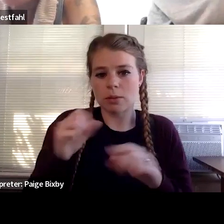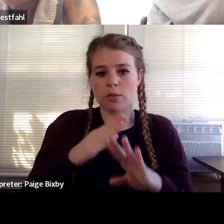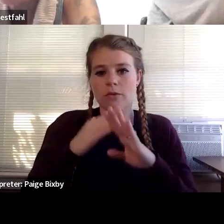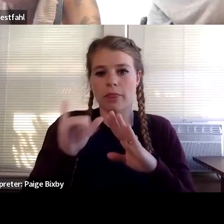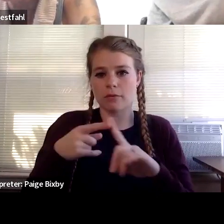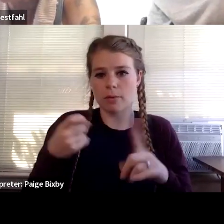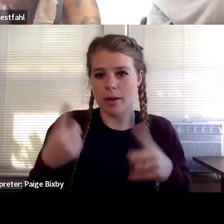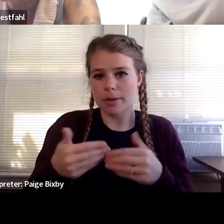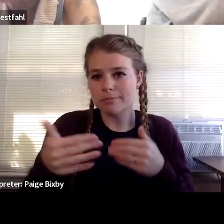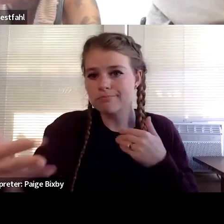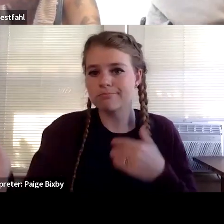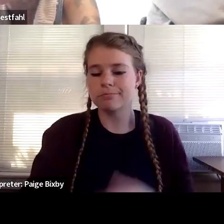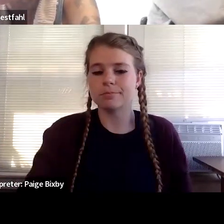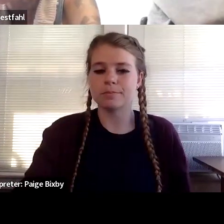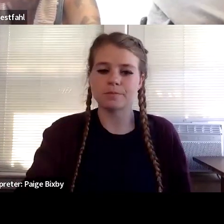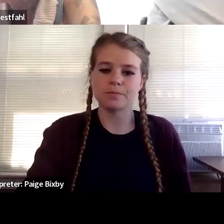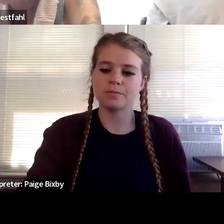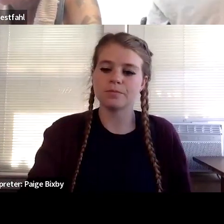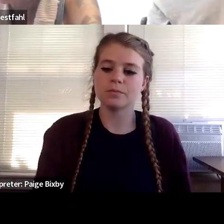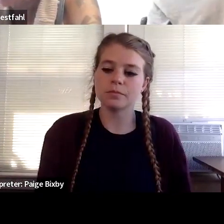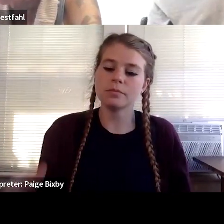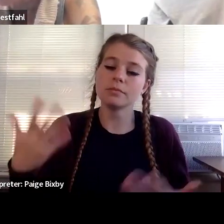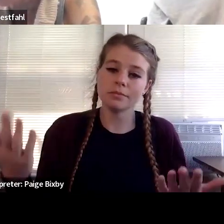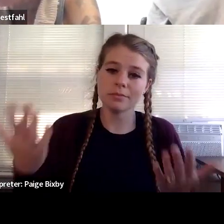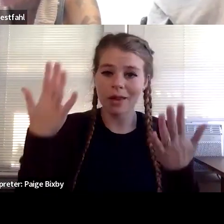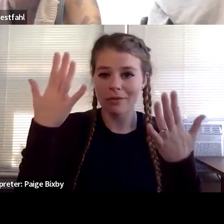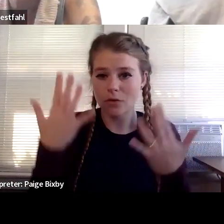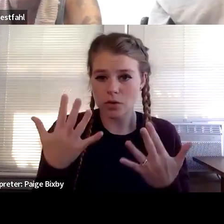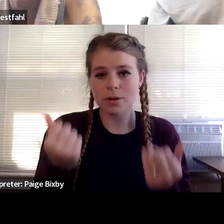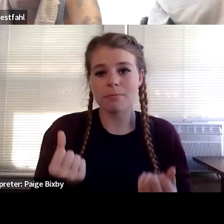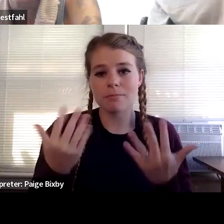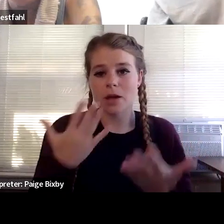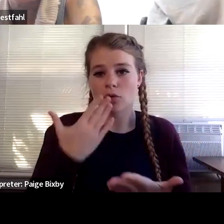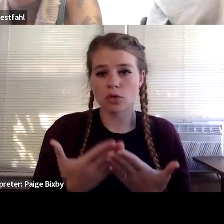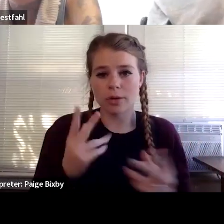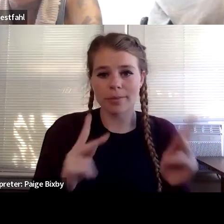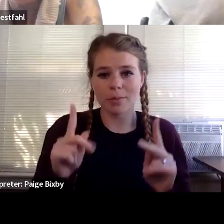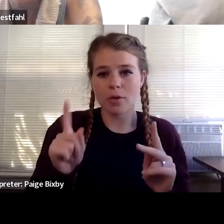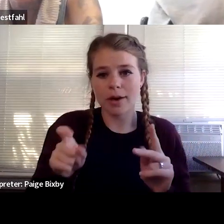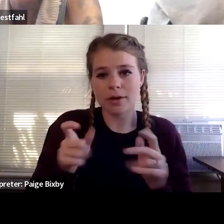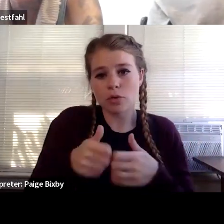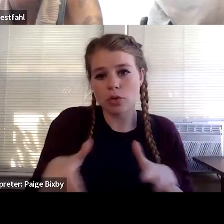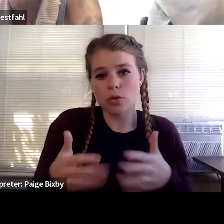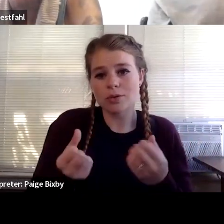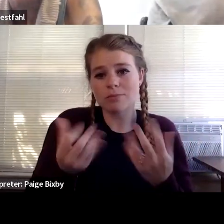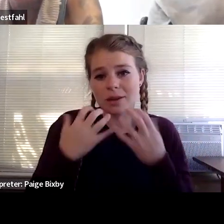And unfortunately a lot of good people had to lose a lot of valuable limbs